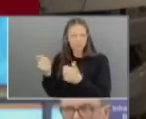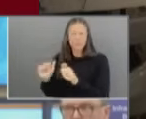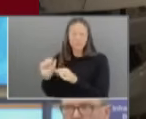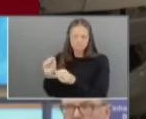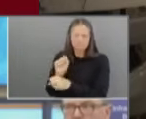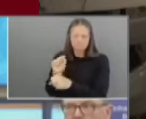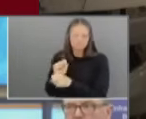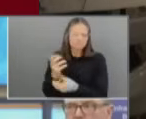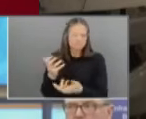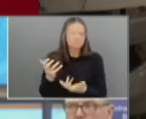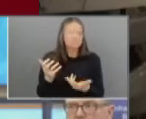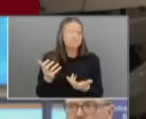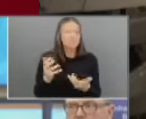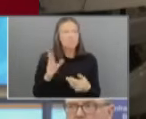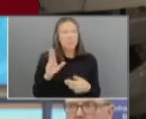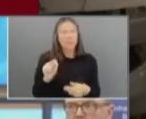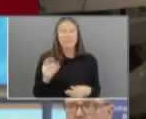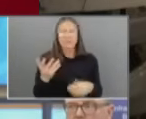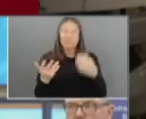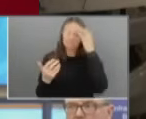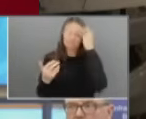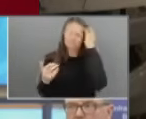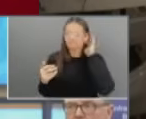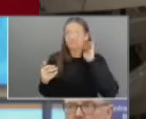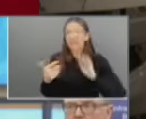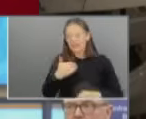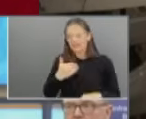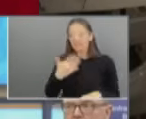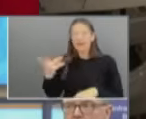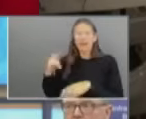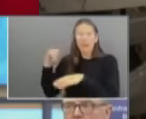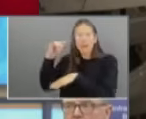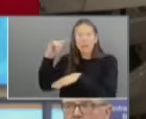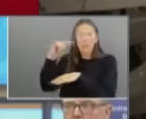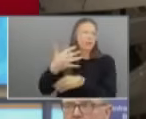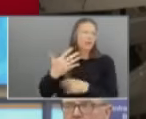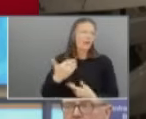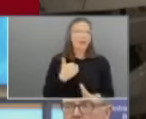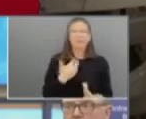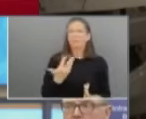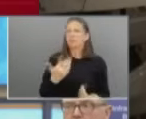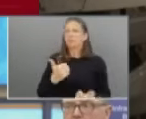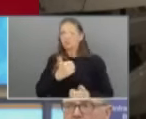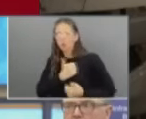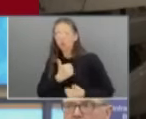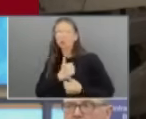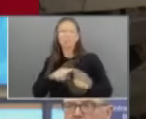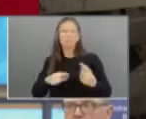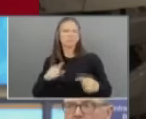SO WE WORKED OVERNIGHT WITH THEIR FORCES, AND THEY’RE REALLOCATING THEIR STAFF DOWN THERE TO PUT MORE SOLDIERS IN THERE.